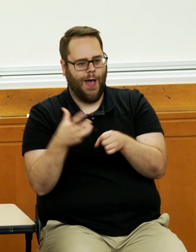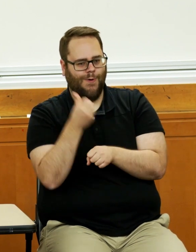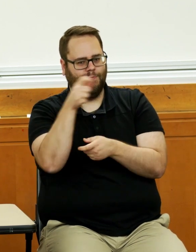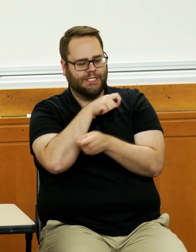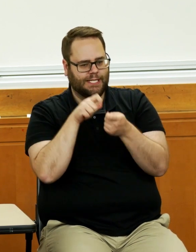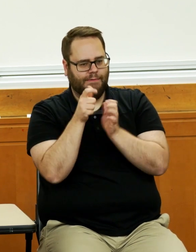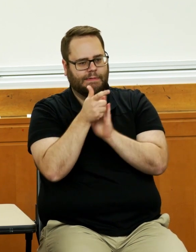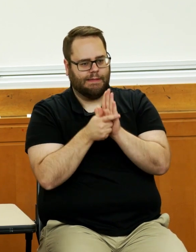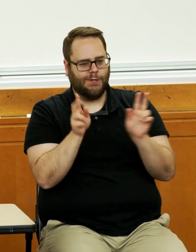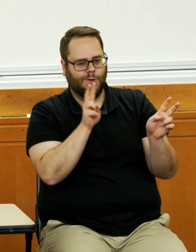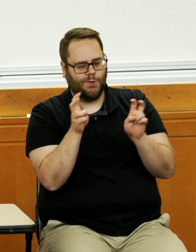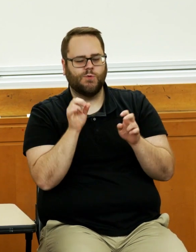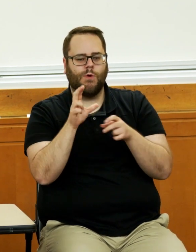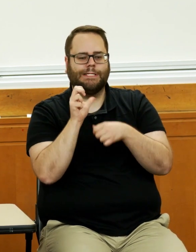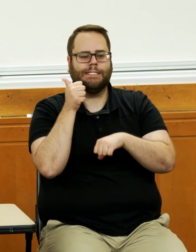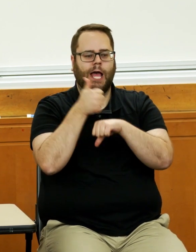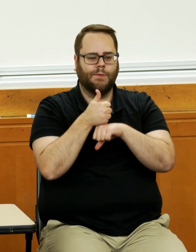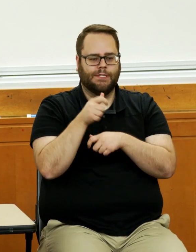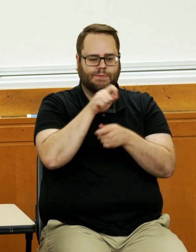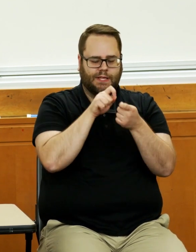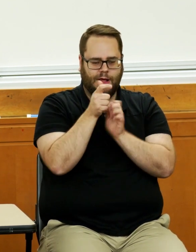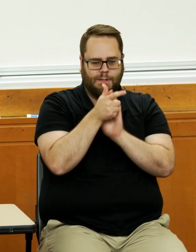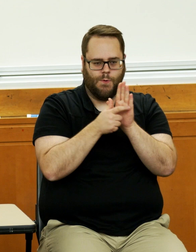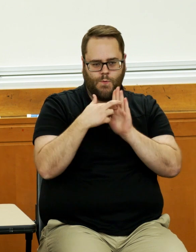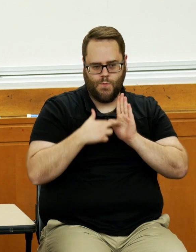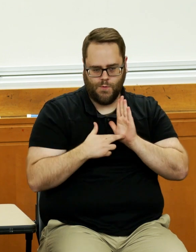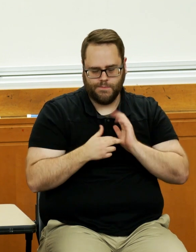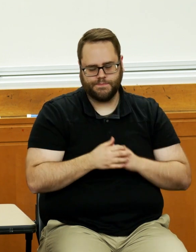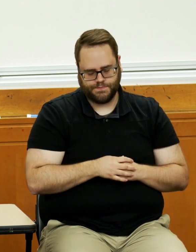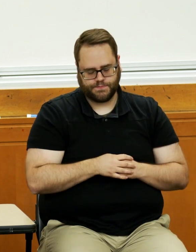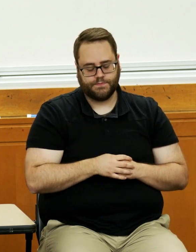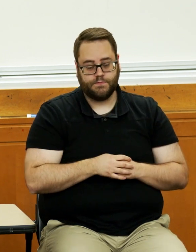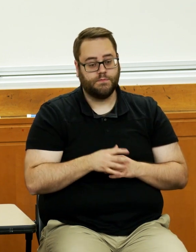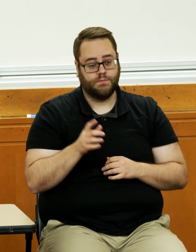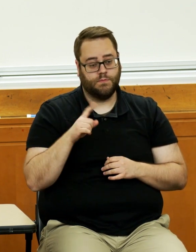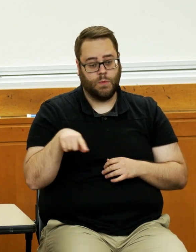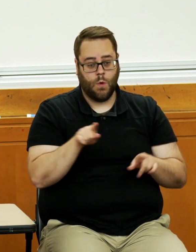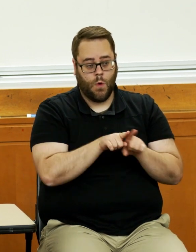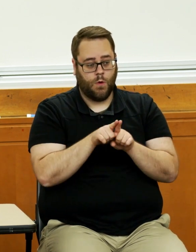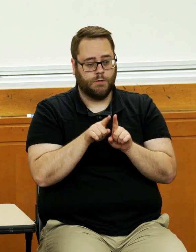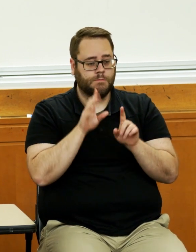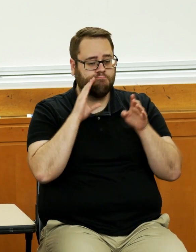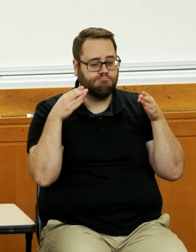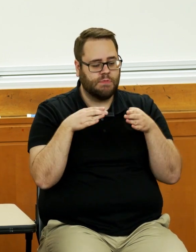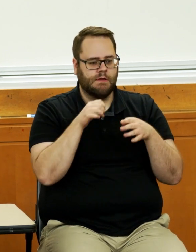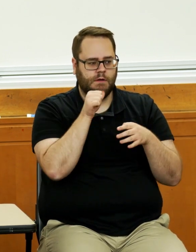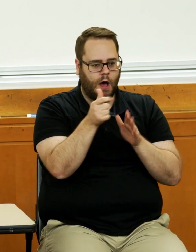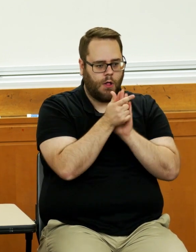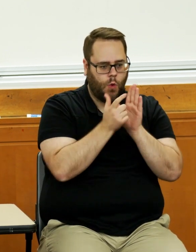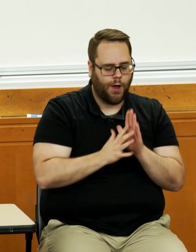or establishing particular legal rules. They also devoted training non-lawyers to challenge legal